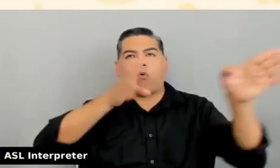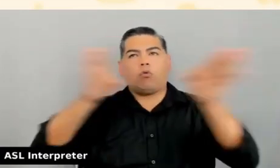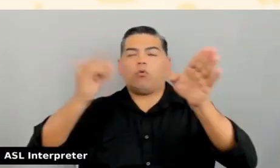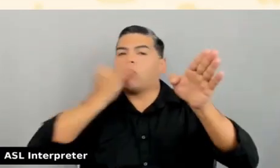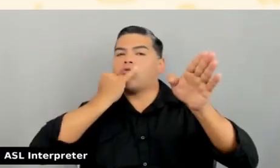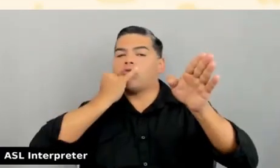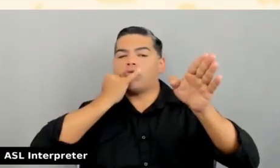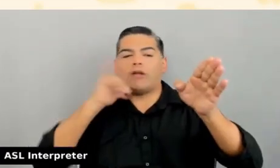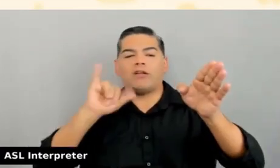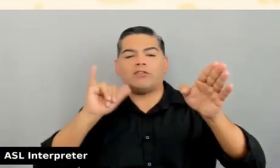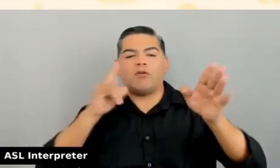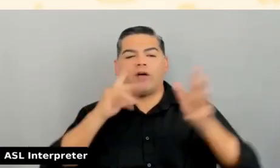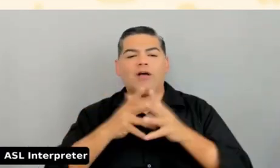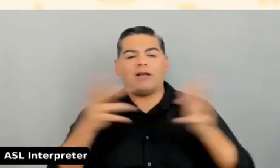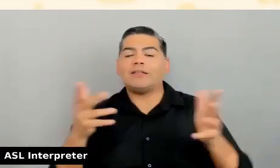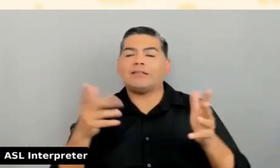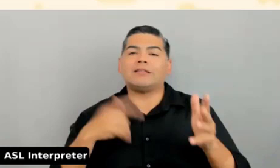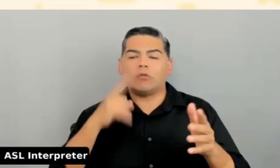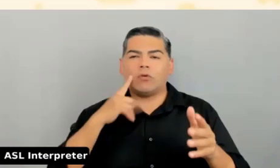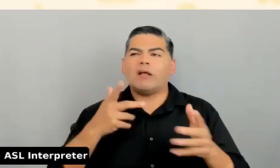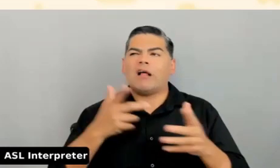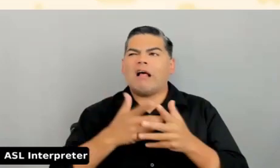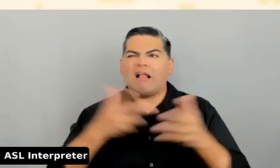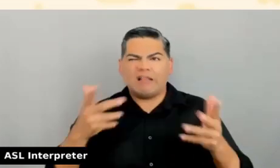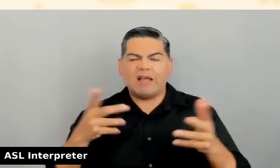and a lot of them will actually inject lots of inline styling.